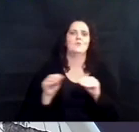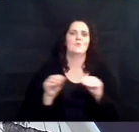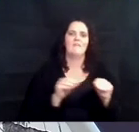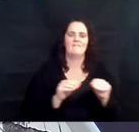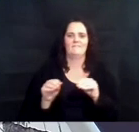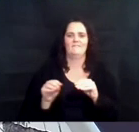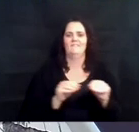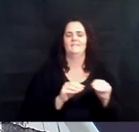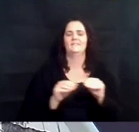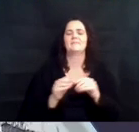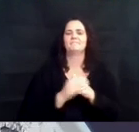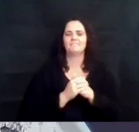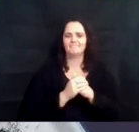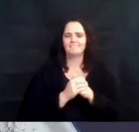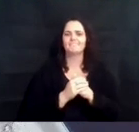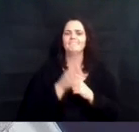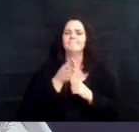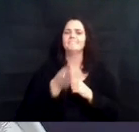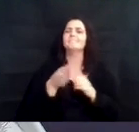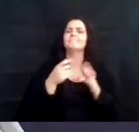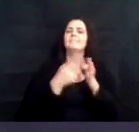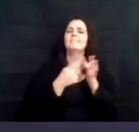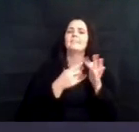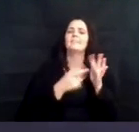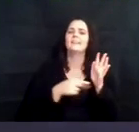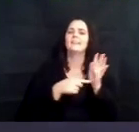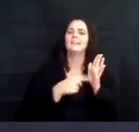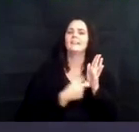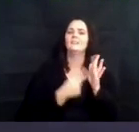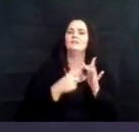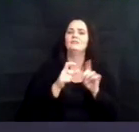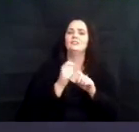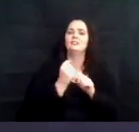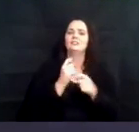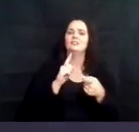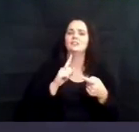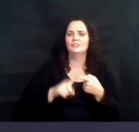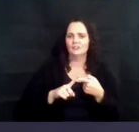Kentridge is probably today, working today, the contemporary artist